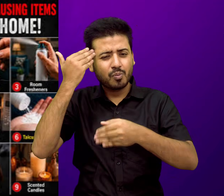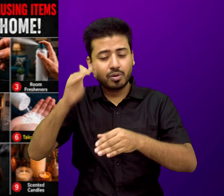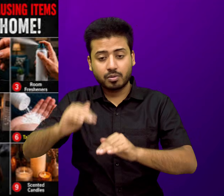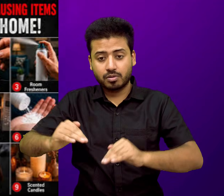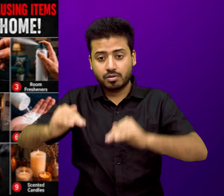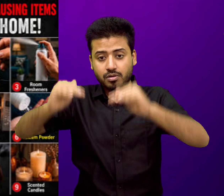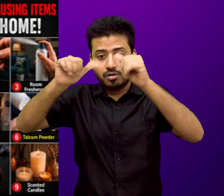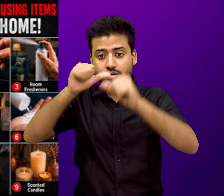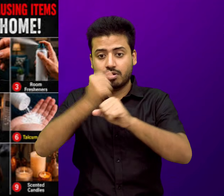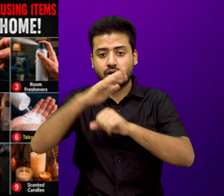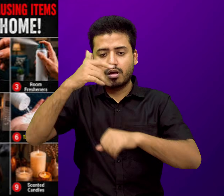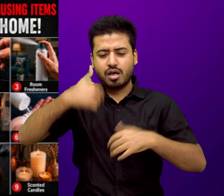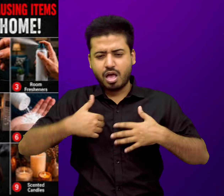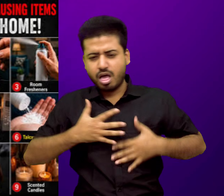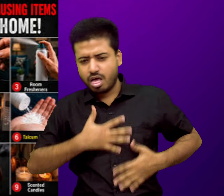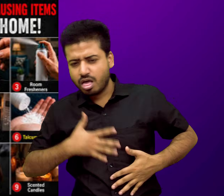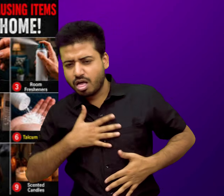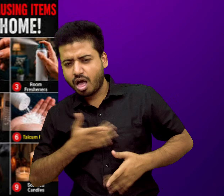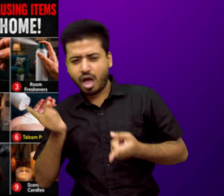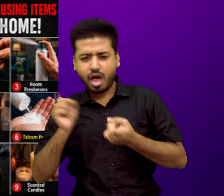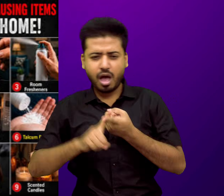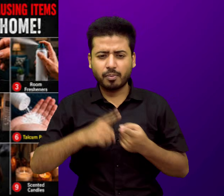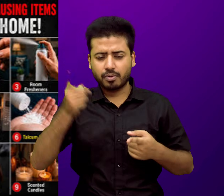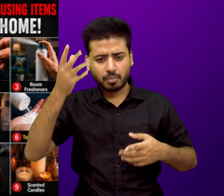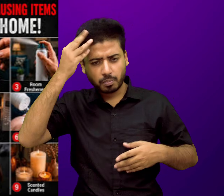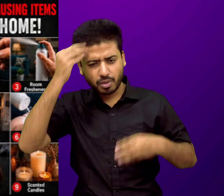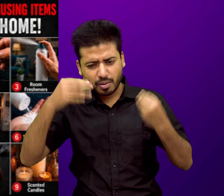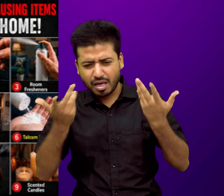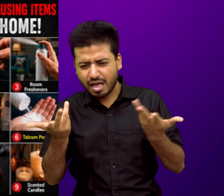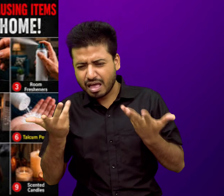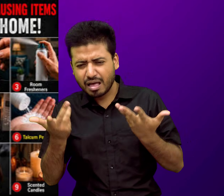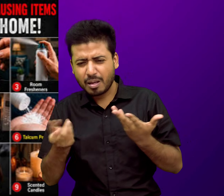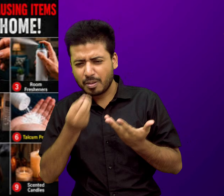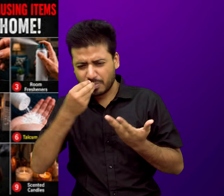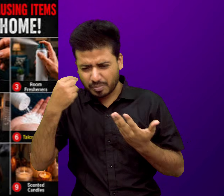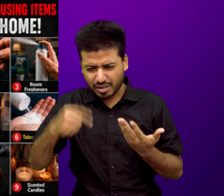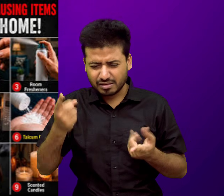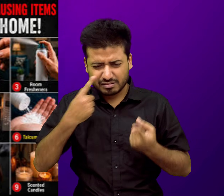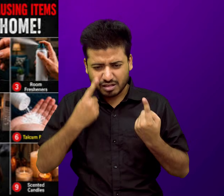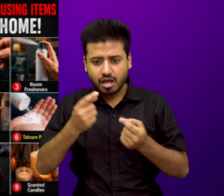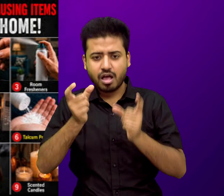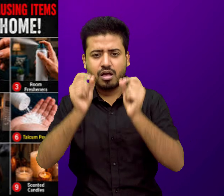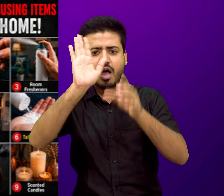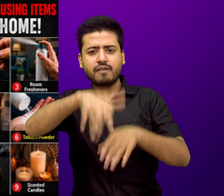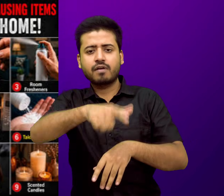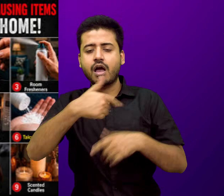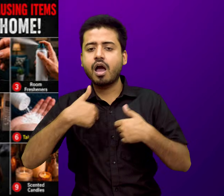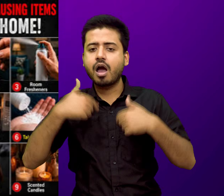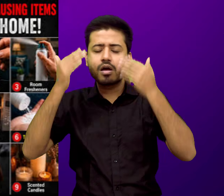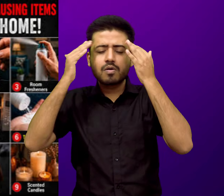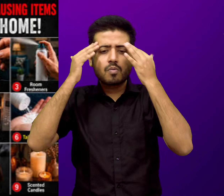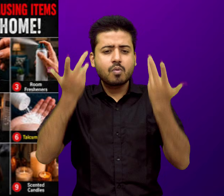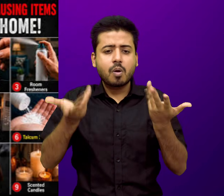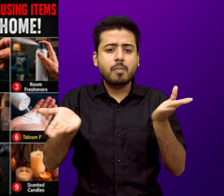in unventilated areas. Switch to soy or beeswax candles. Mosquito coils. Burning coils indoors